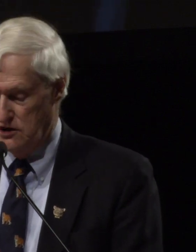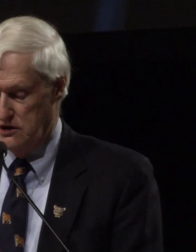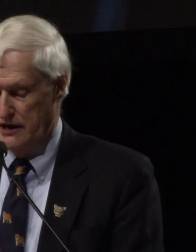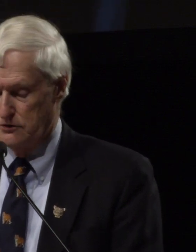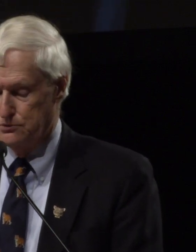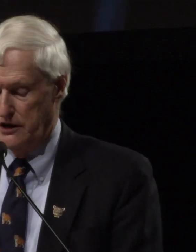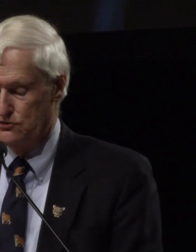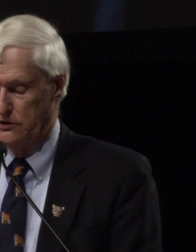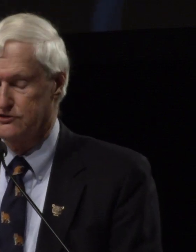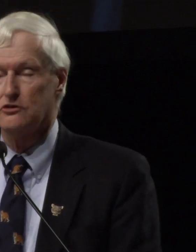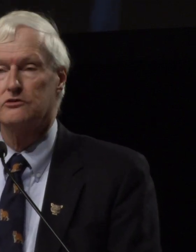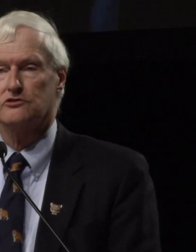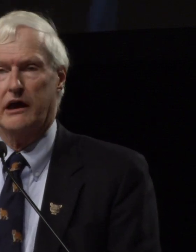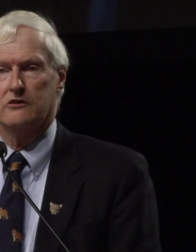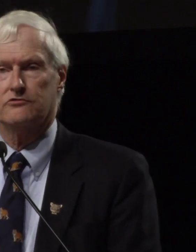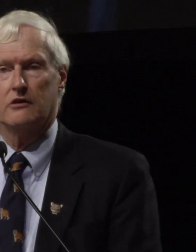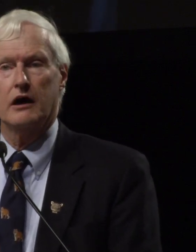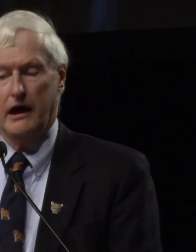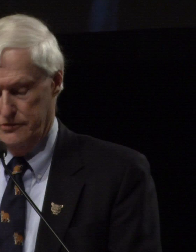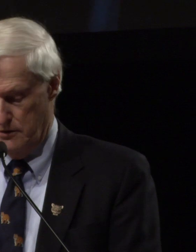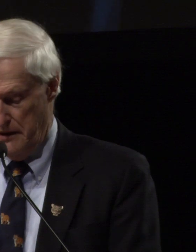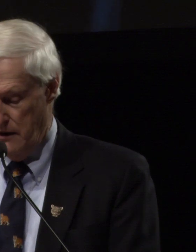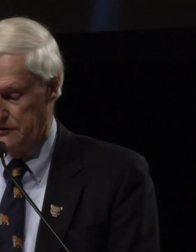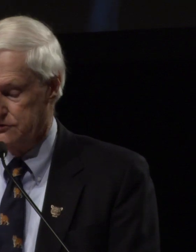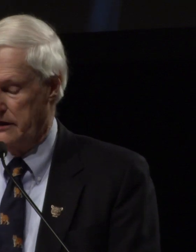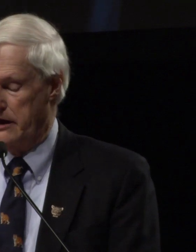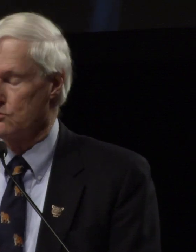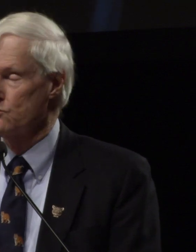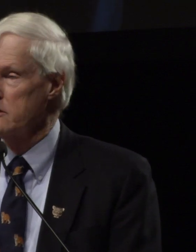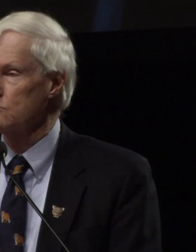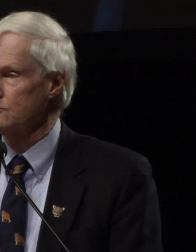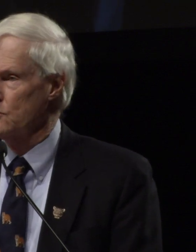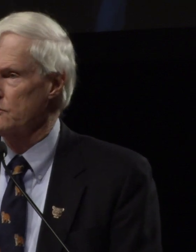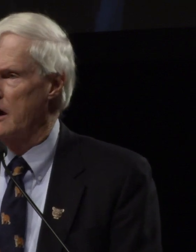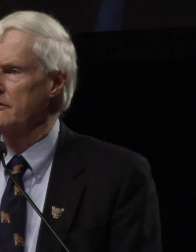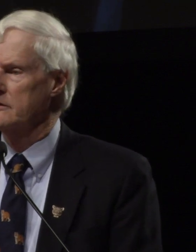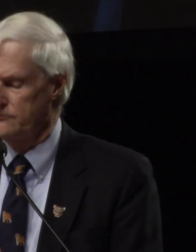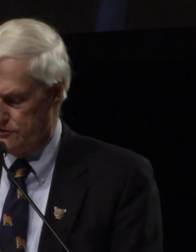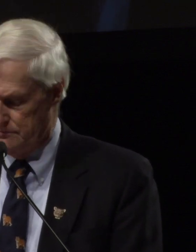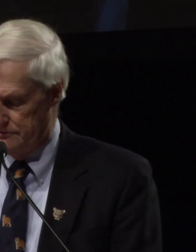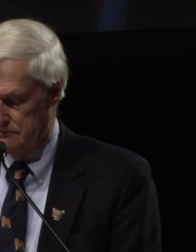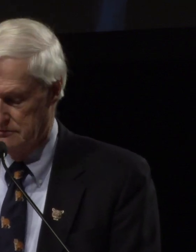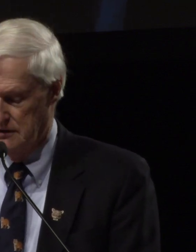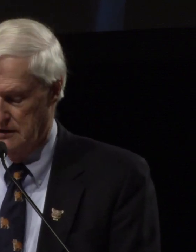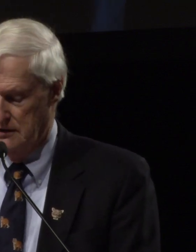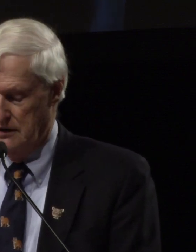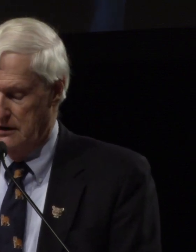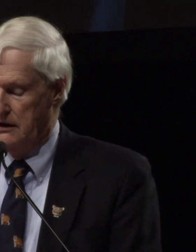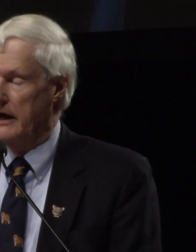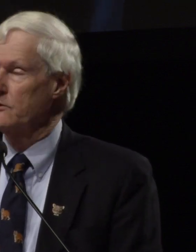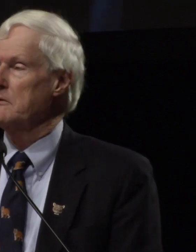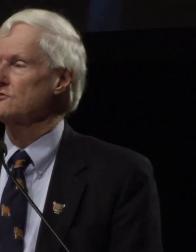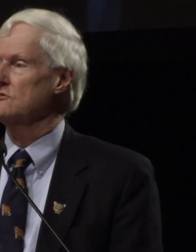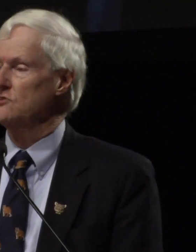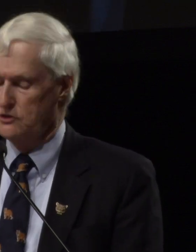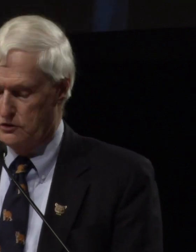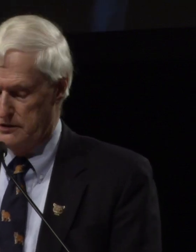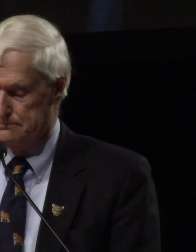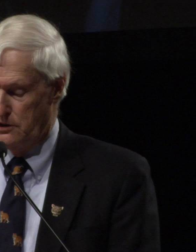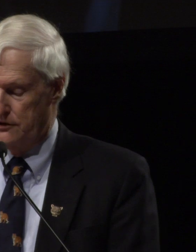PLACE WHERE STUDENTS AND THEIR PARENTS GET A REAL RETURN ON THEIR INVESTMENTS, AND WE MUST CONTINUE TO BE A PLACE WHERE THE